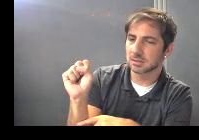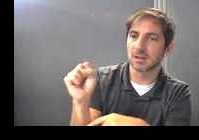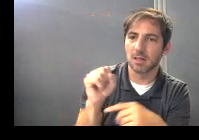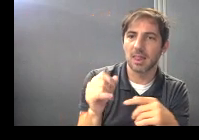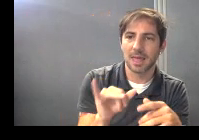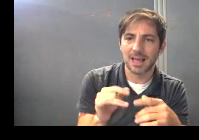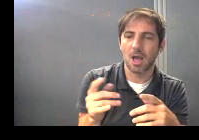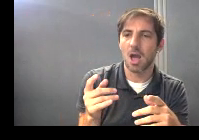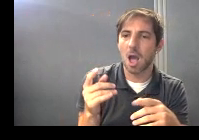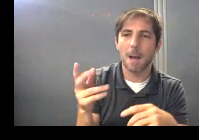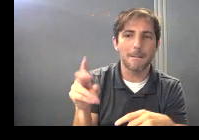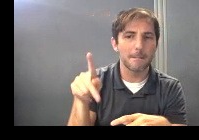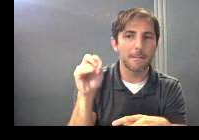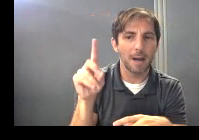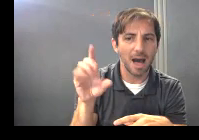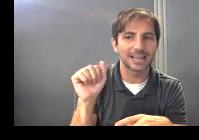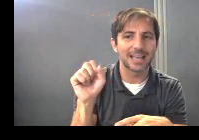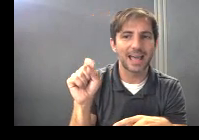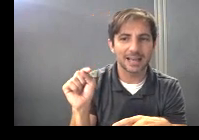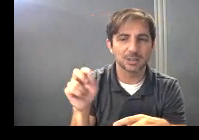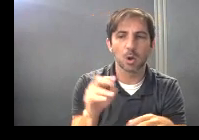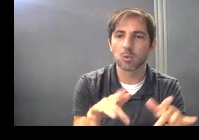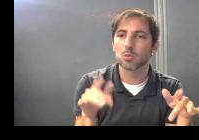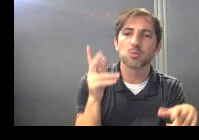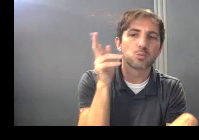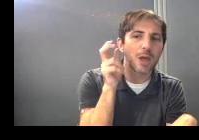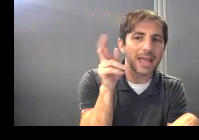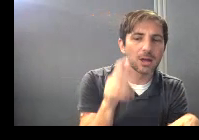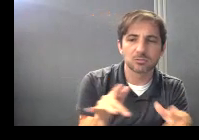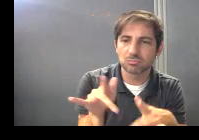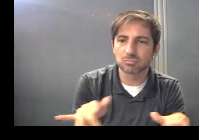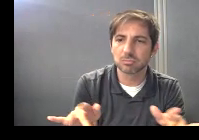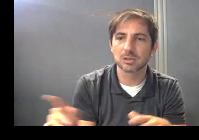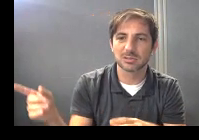IT CAN BE HELPFUL ALONGSIDE A VIDEO SO PEOPLE DON'T HAVE TO WATCH THE ENTIRE VIDEO.